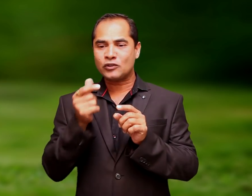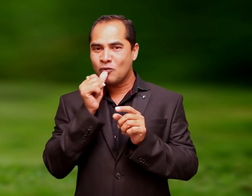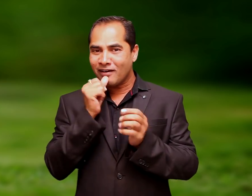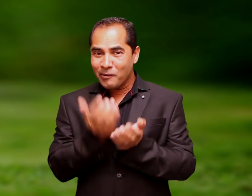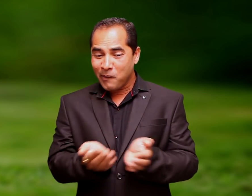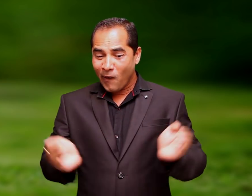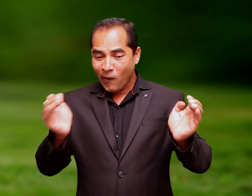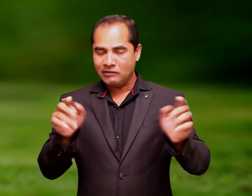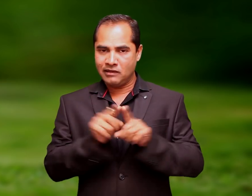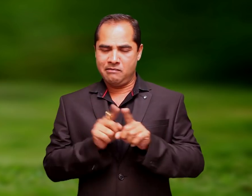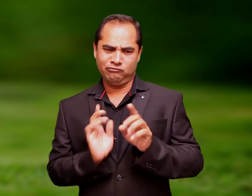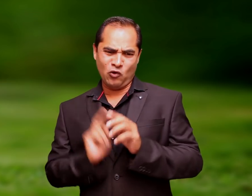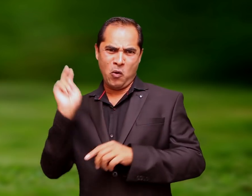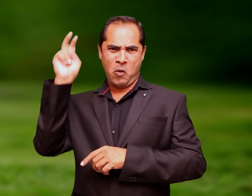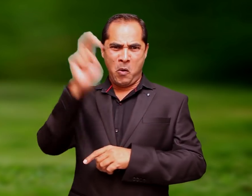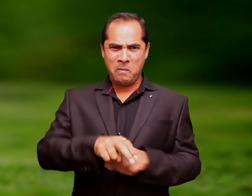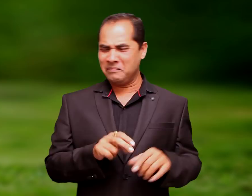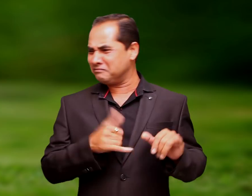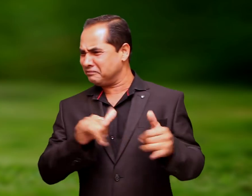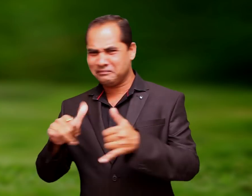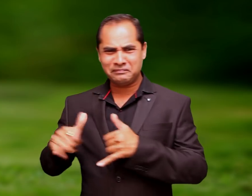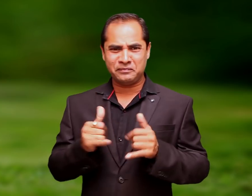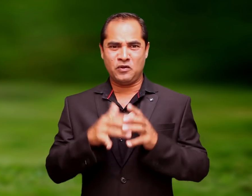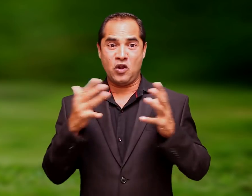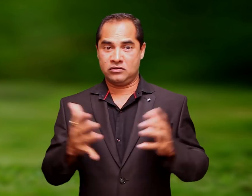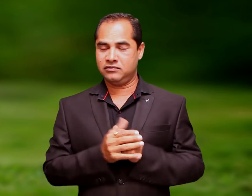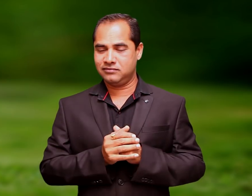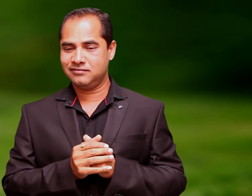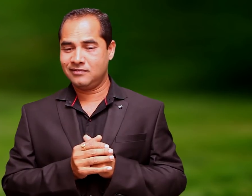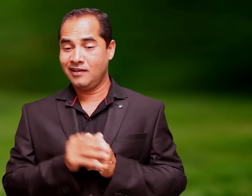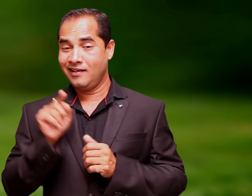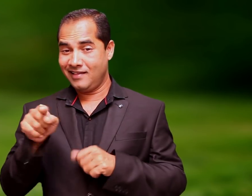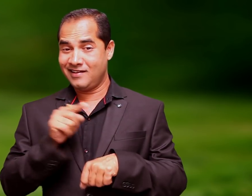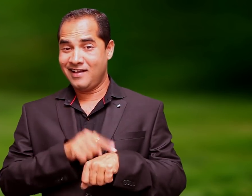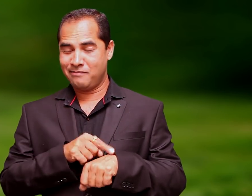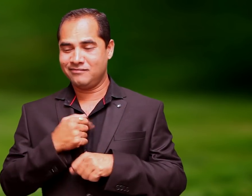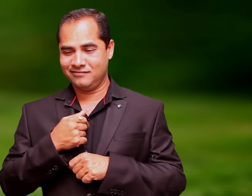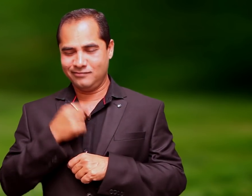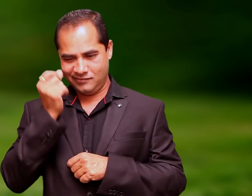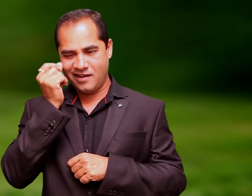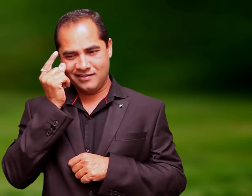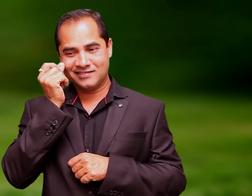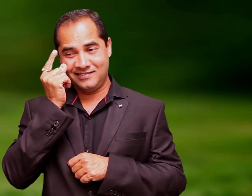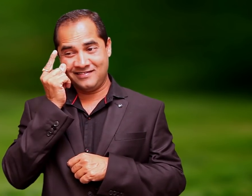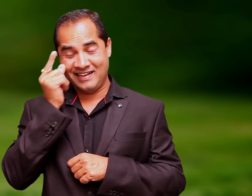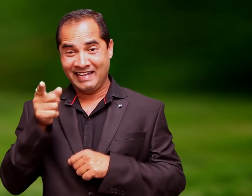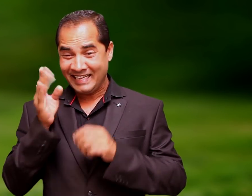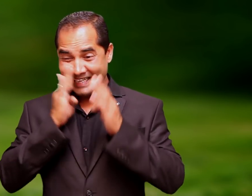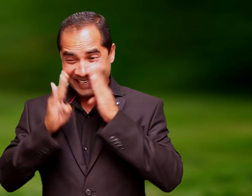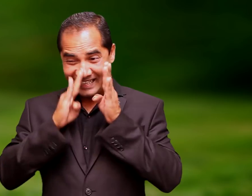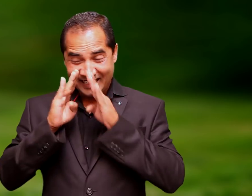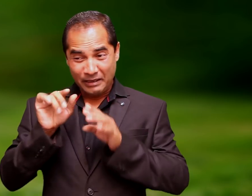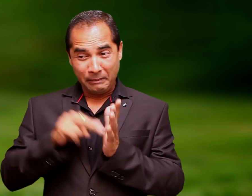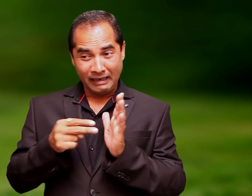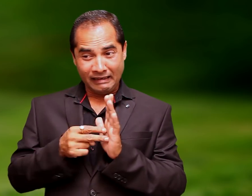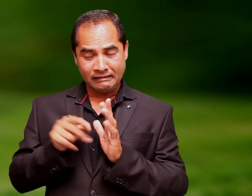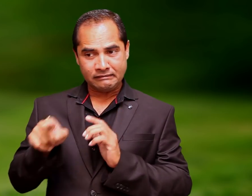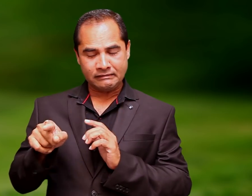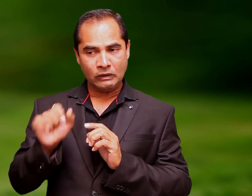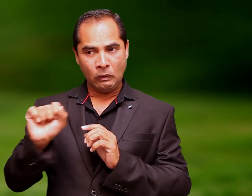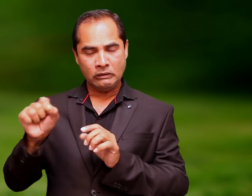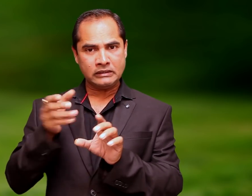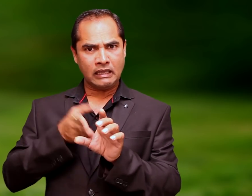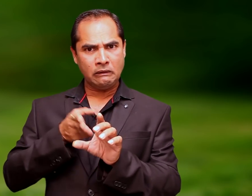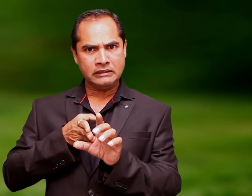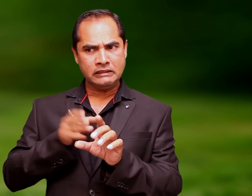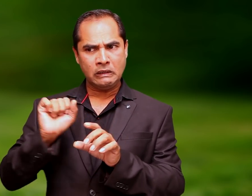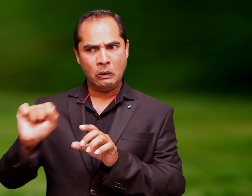small had similar effect on the water and thus I learned a characteristic of